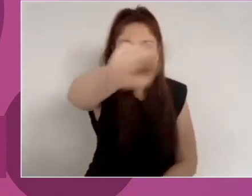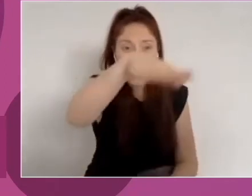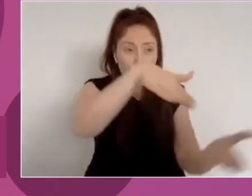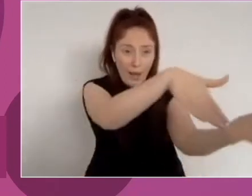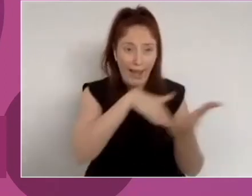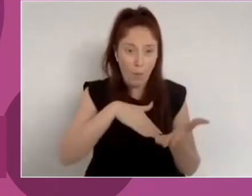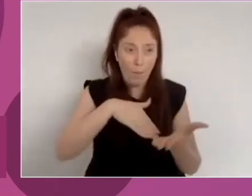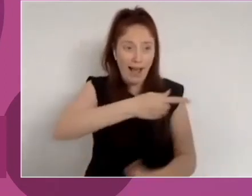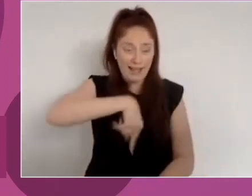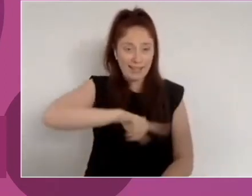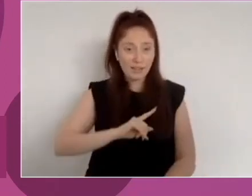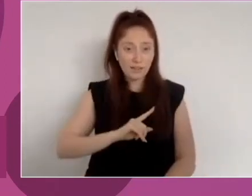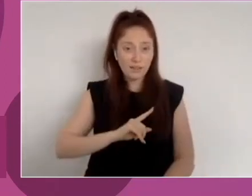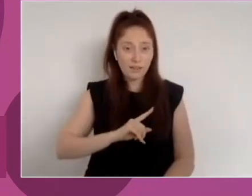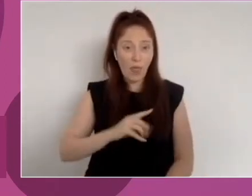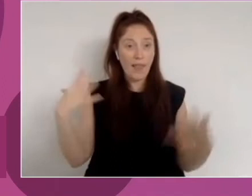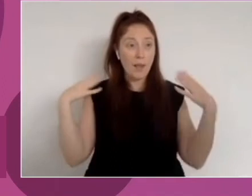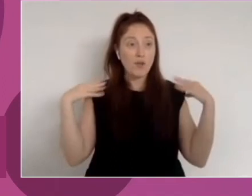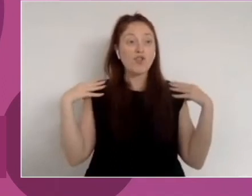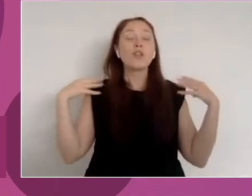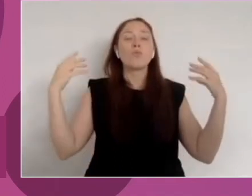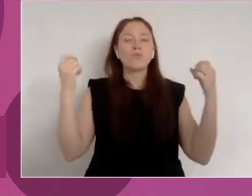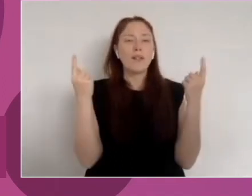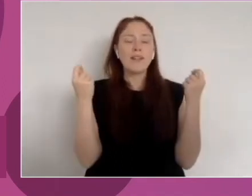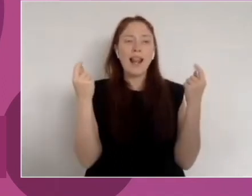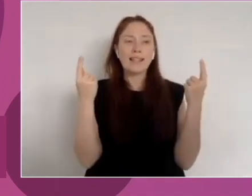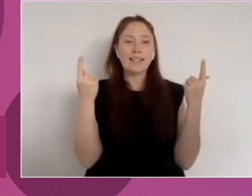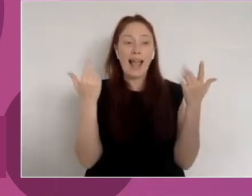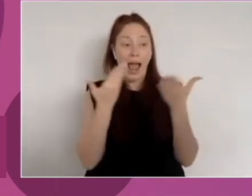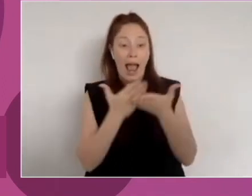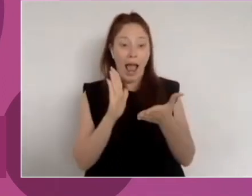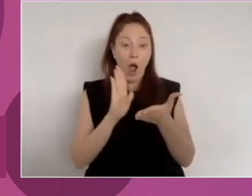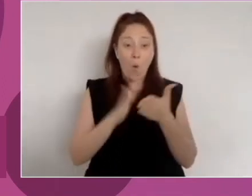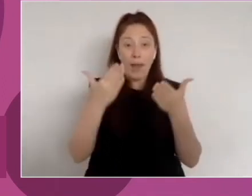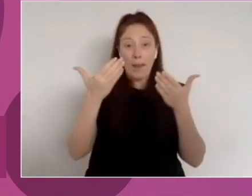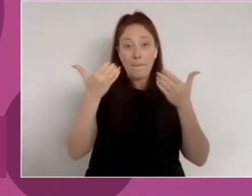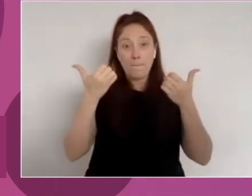learnt here at the Commission that the only way to effective discharge our responsibility, to not